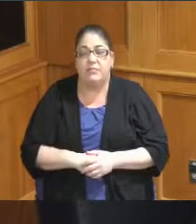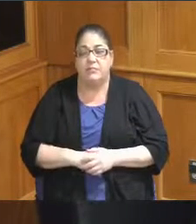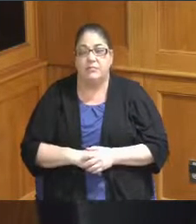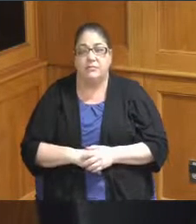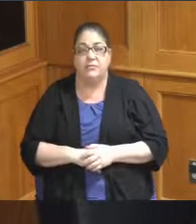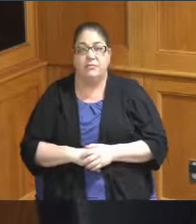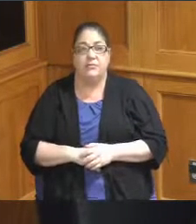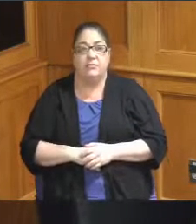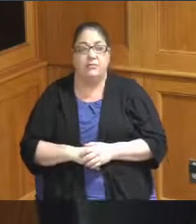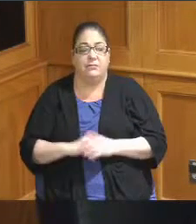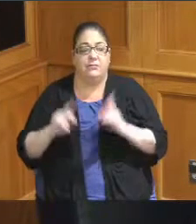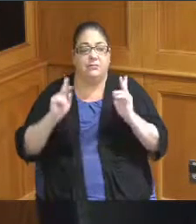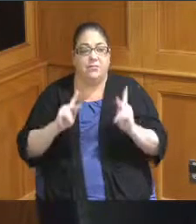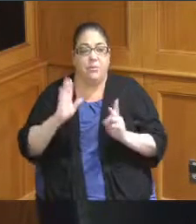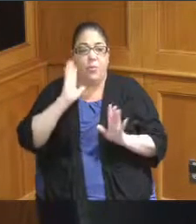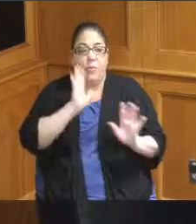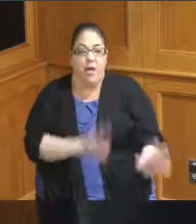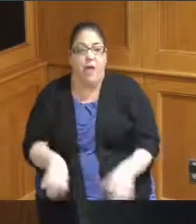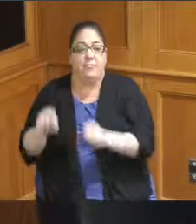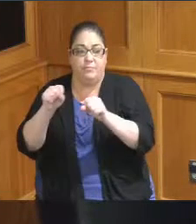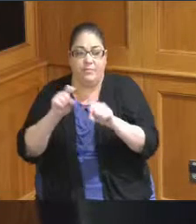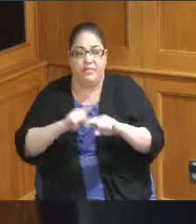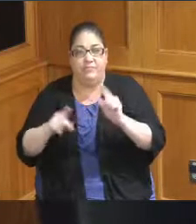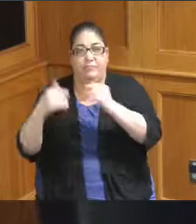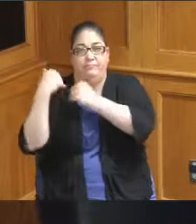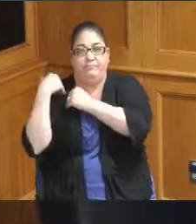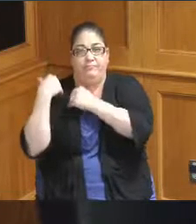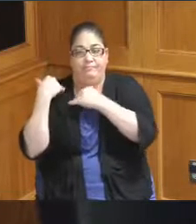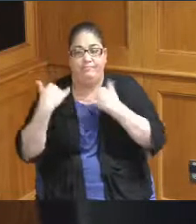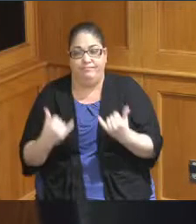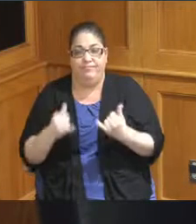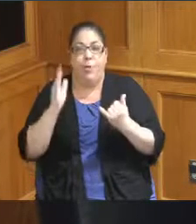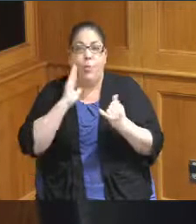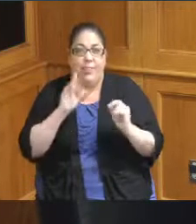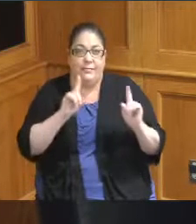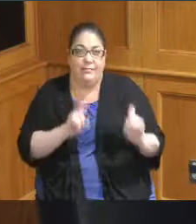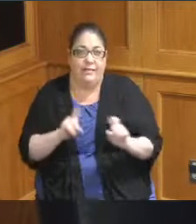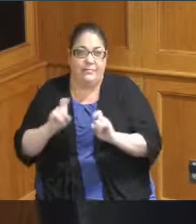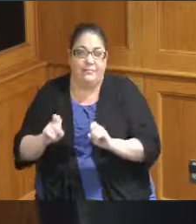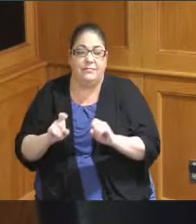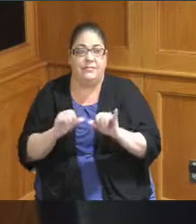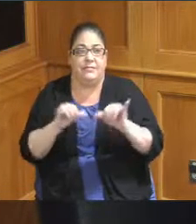people would treat this and that there will be some testing going on as I guess secret shopper